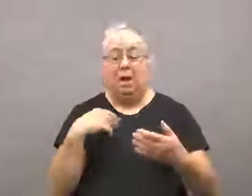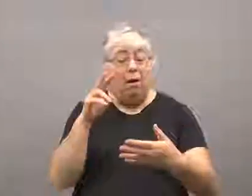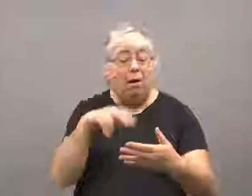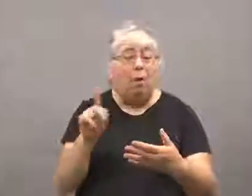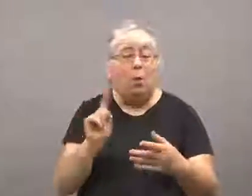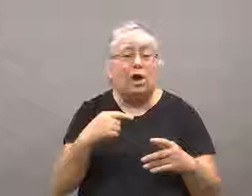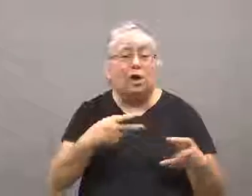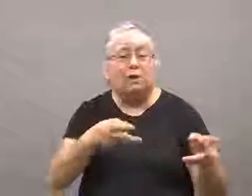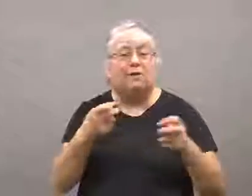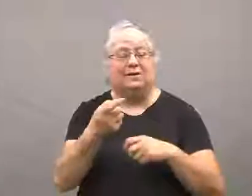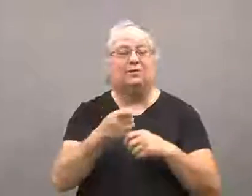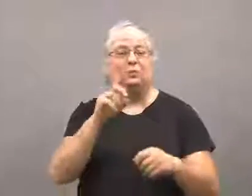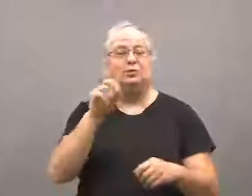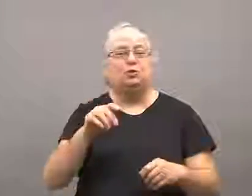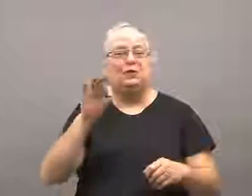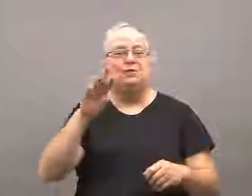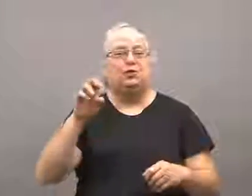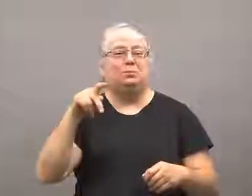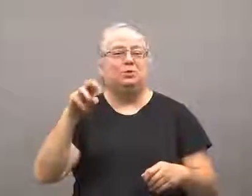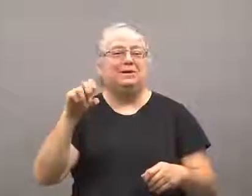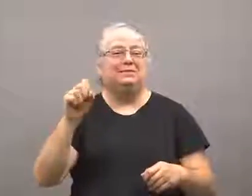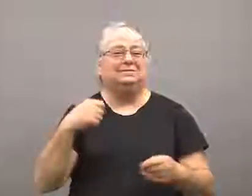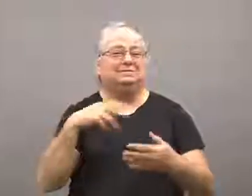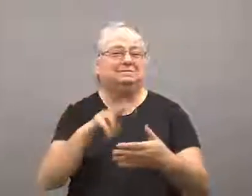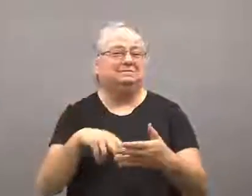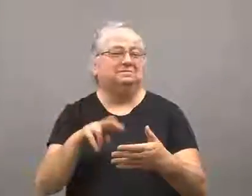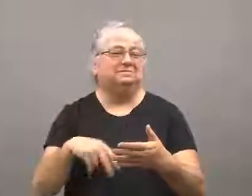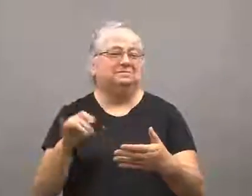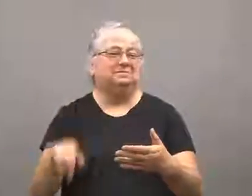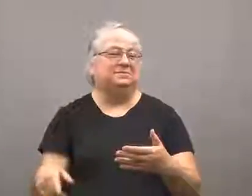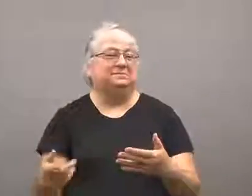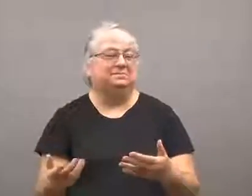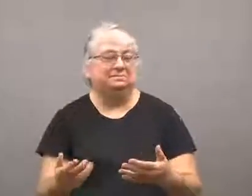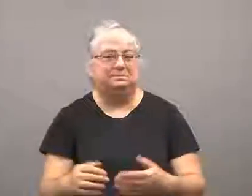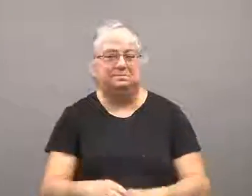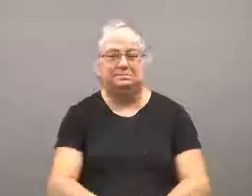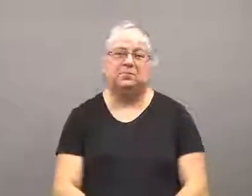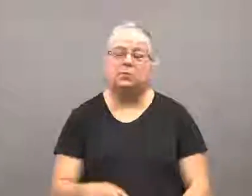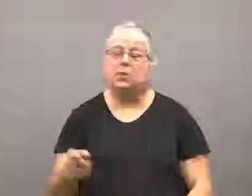I got these from the Detroit Free Press.